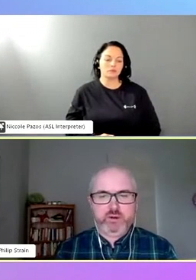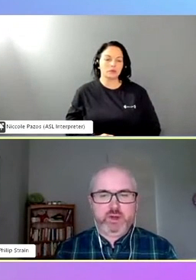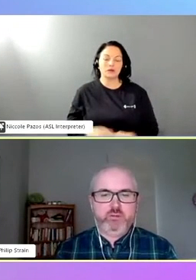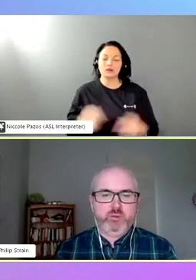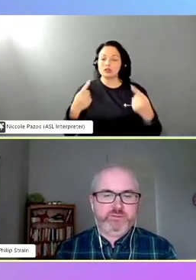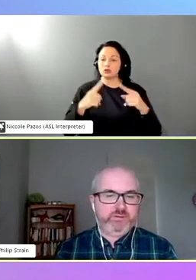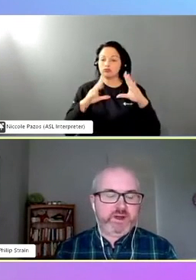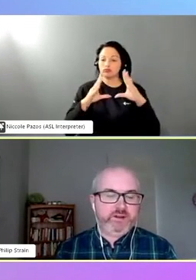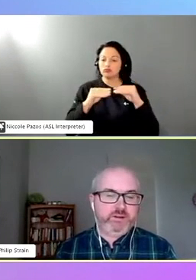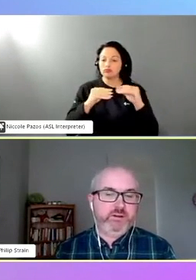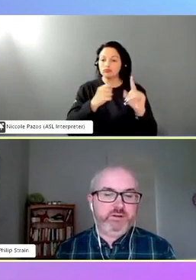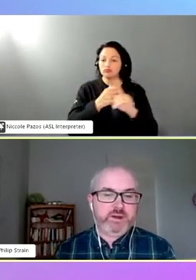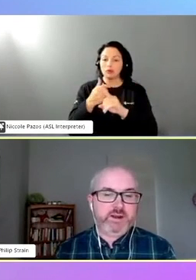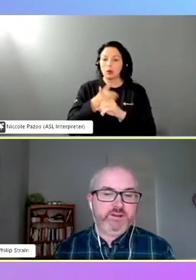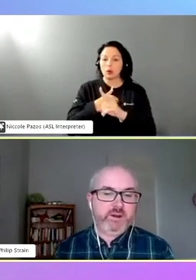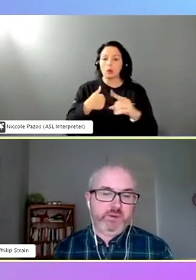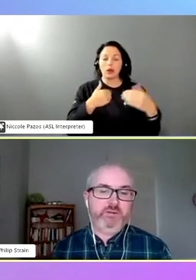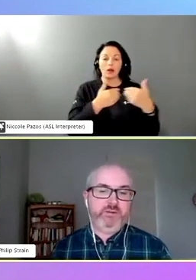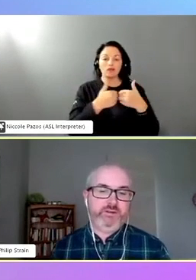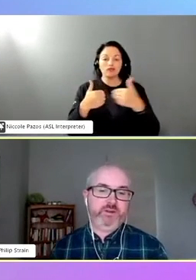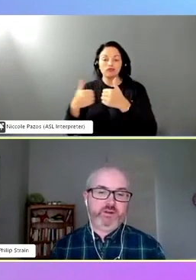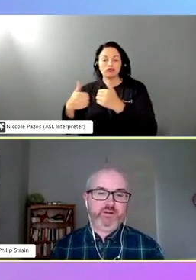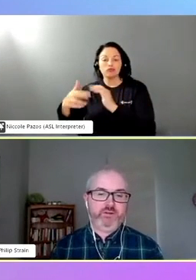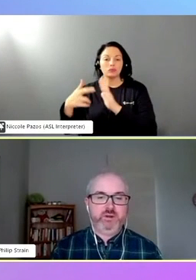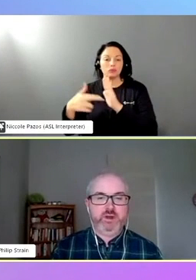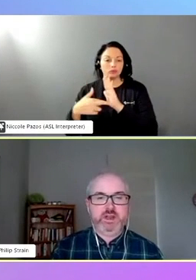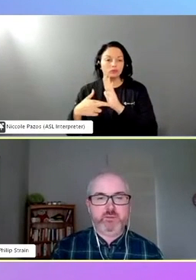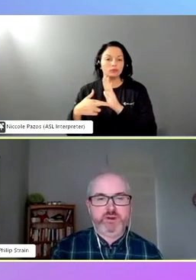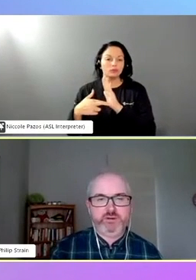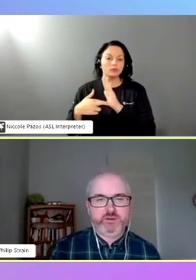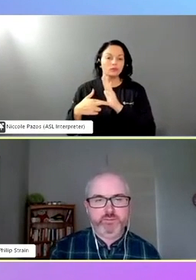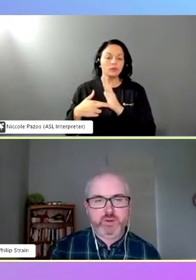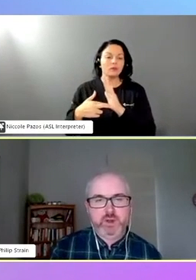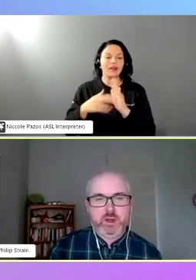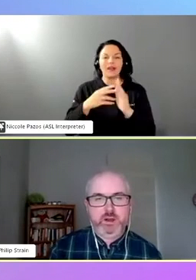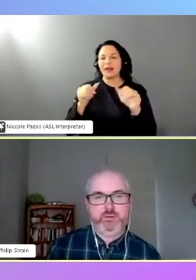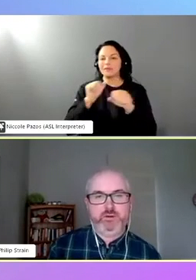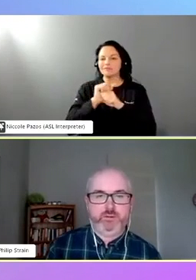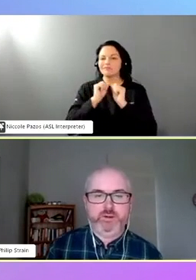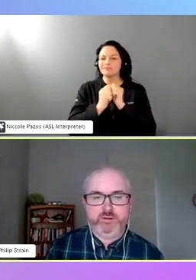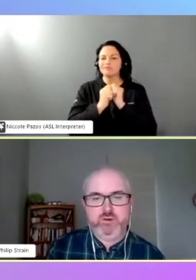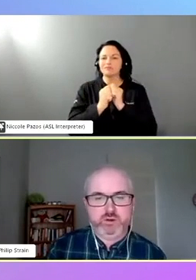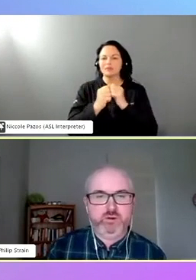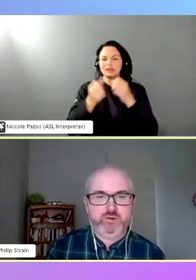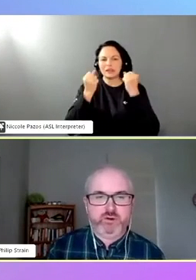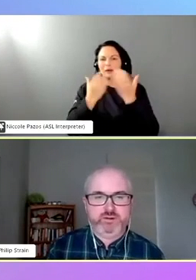and by using the arrow keys, this spatial navigation